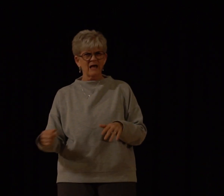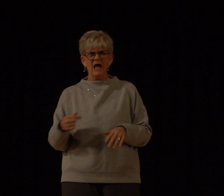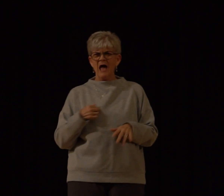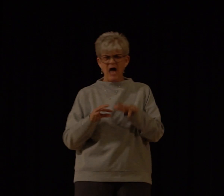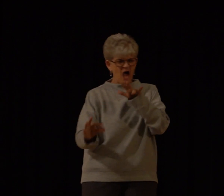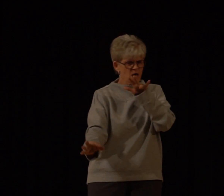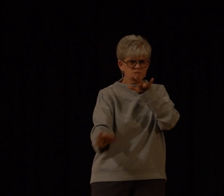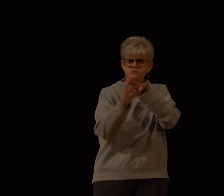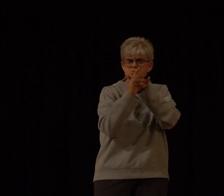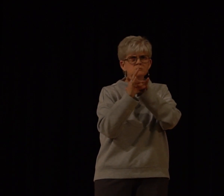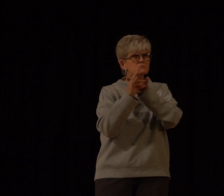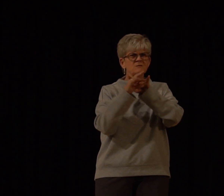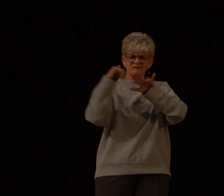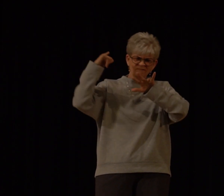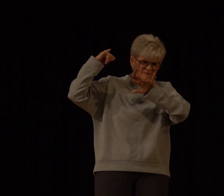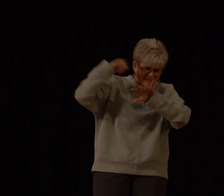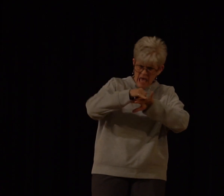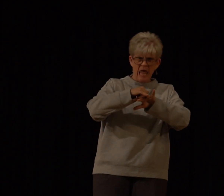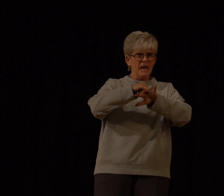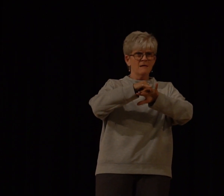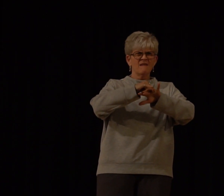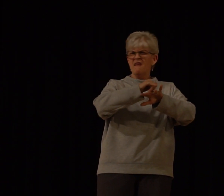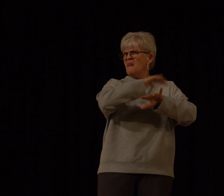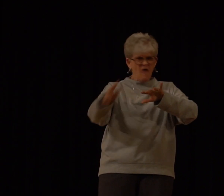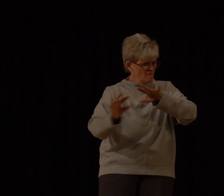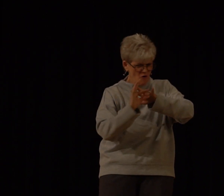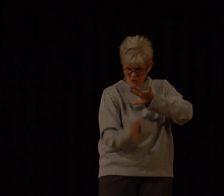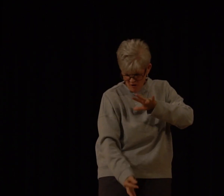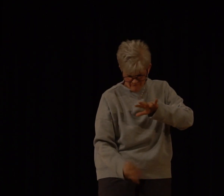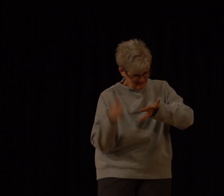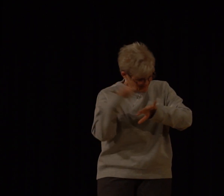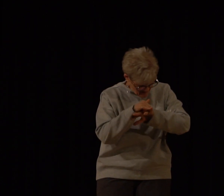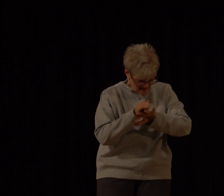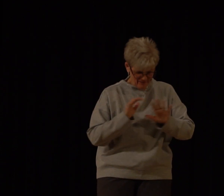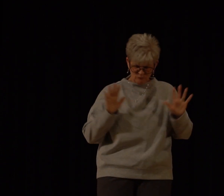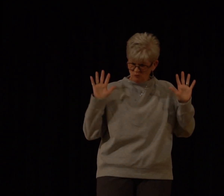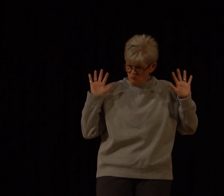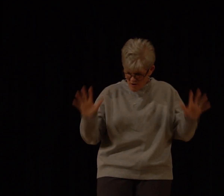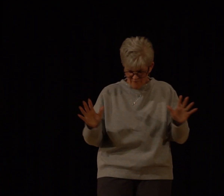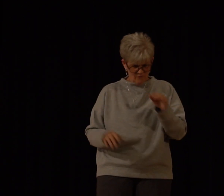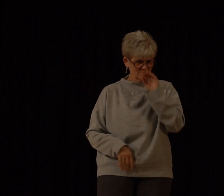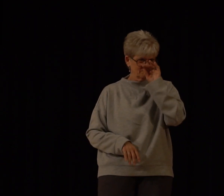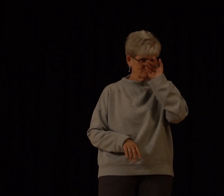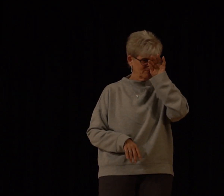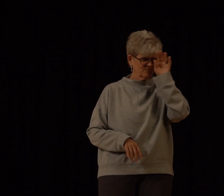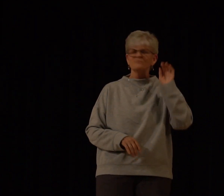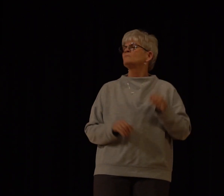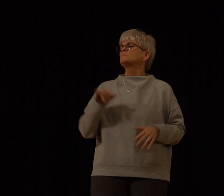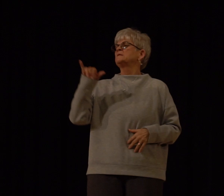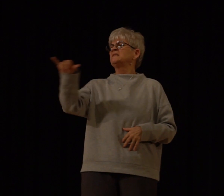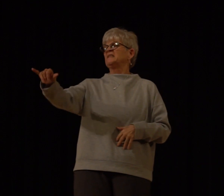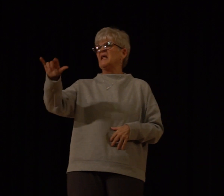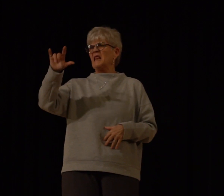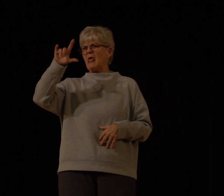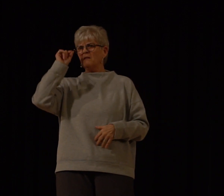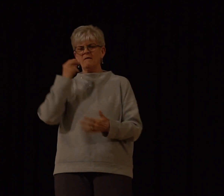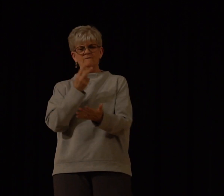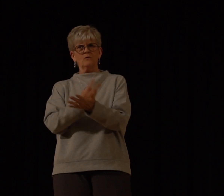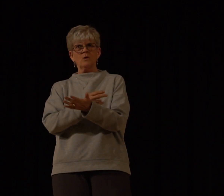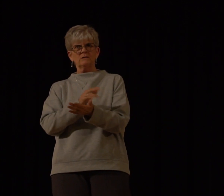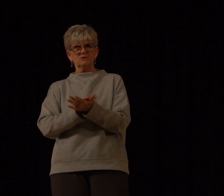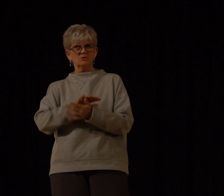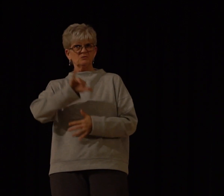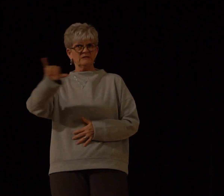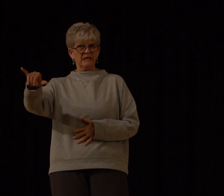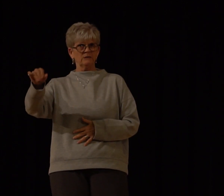it was beautiful. It fit, it was going to stay there forever it was never coming off.